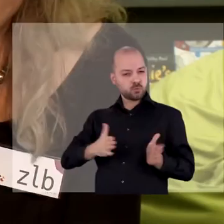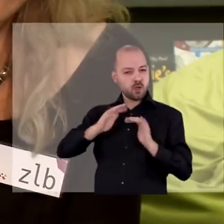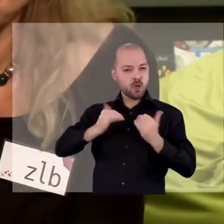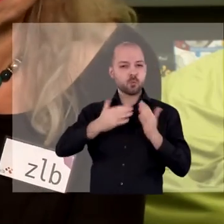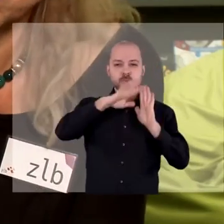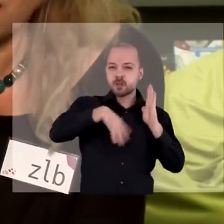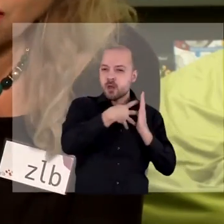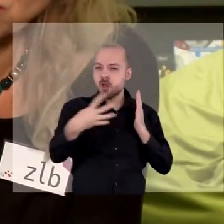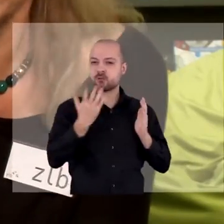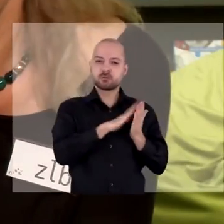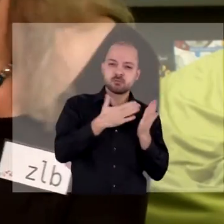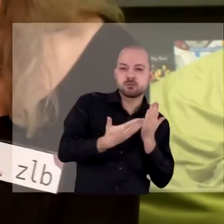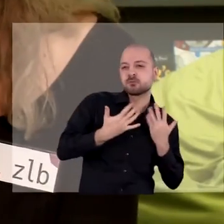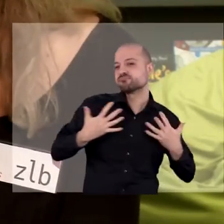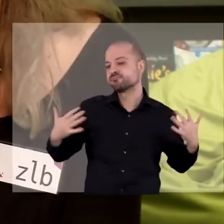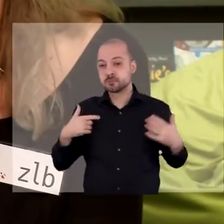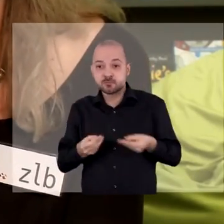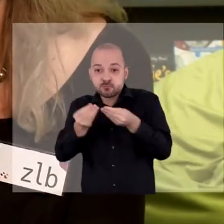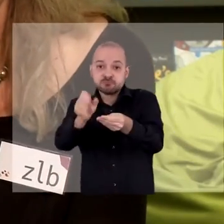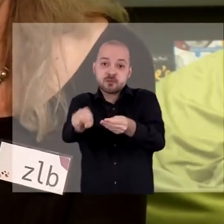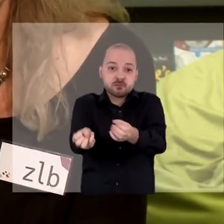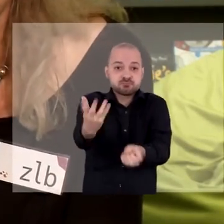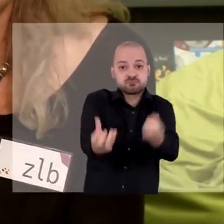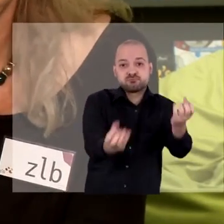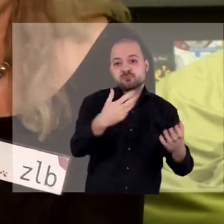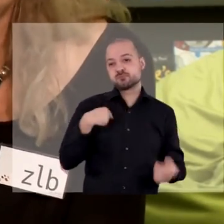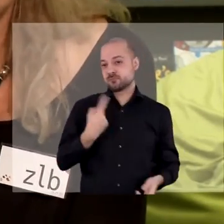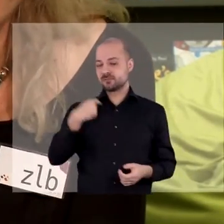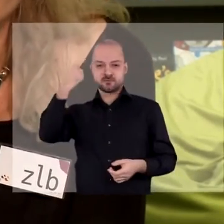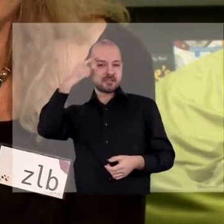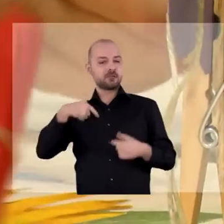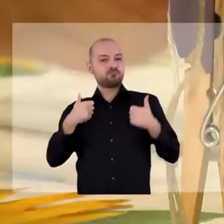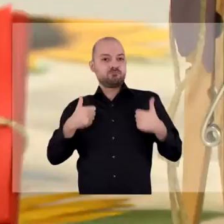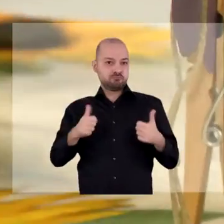give them the know-how they might need. I think we might well be a good role model in this case.